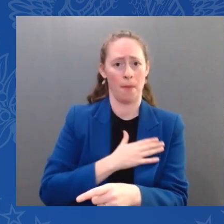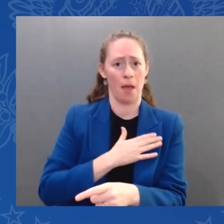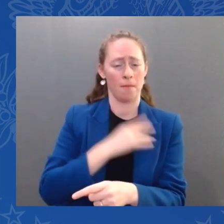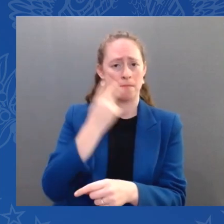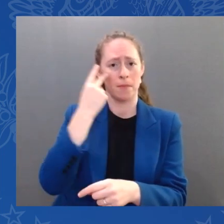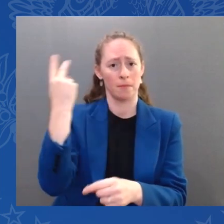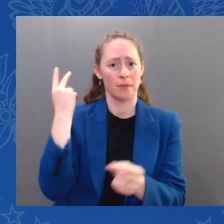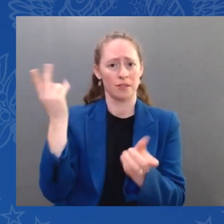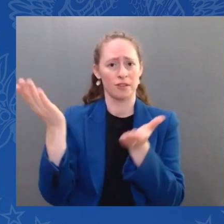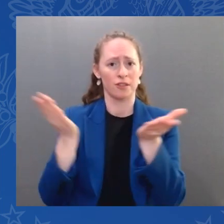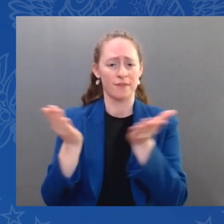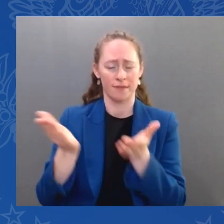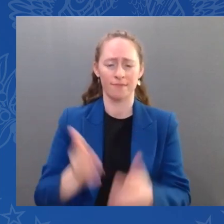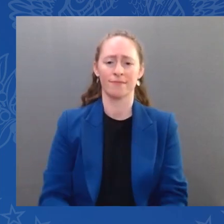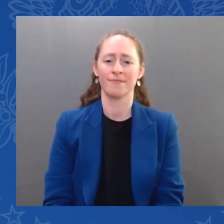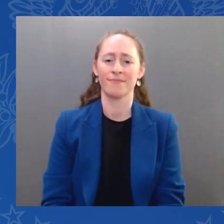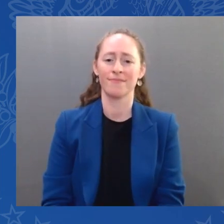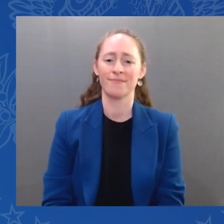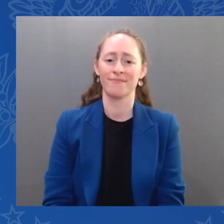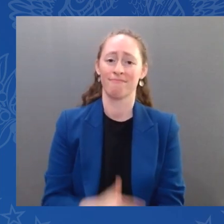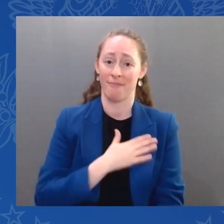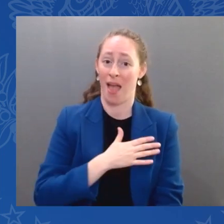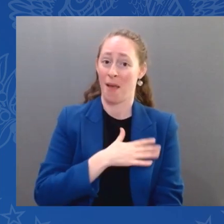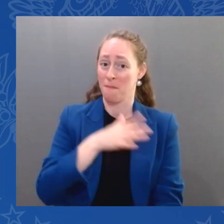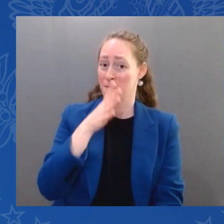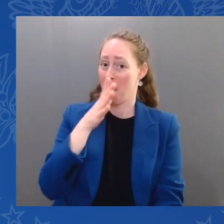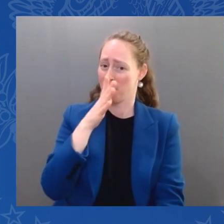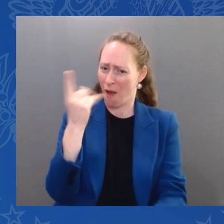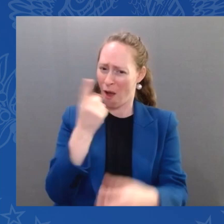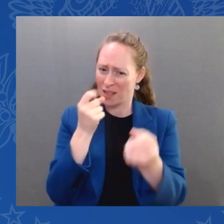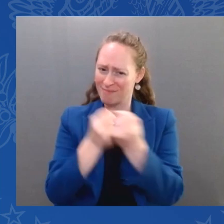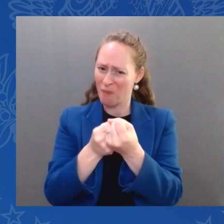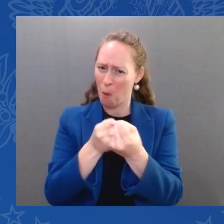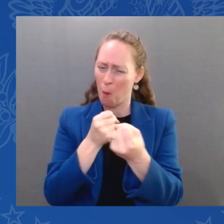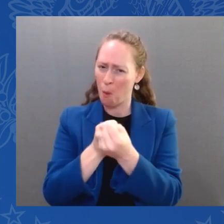and we are certain that she is still dancing around heaven all day just knowing that you were there.